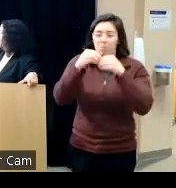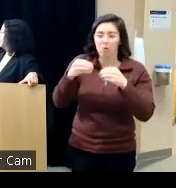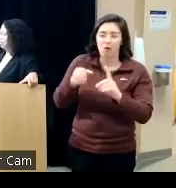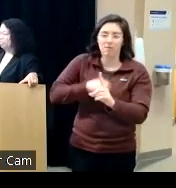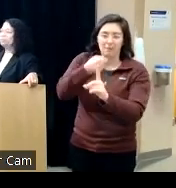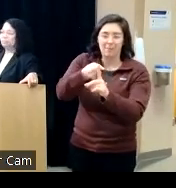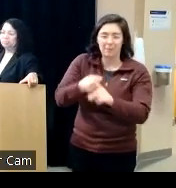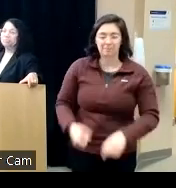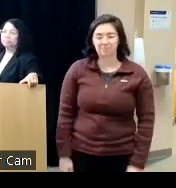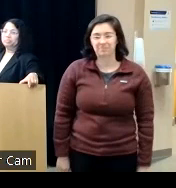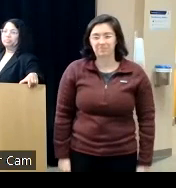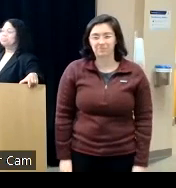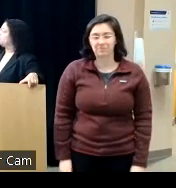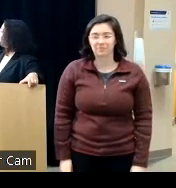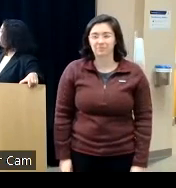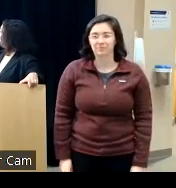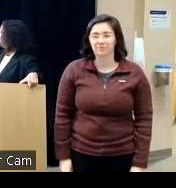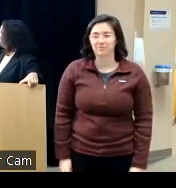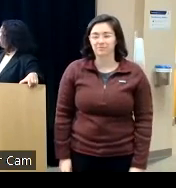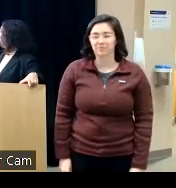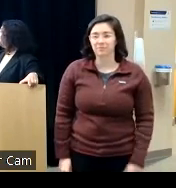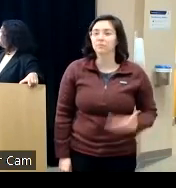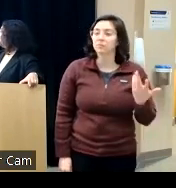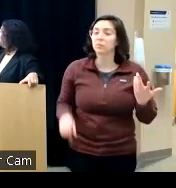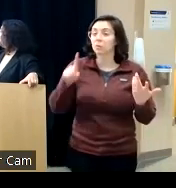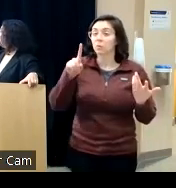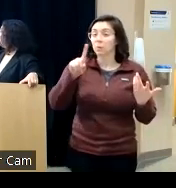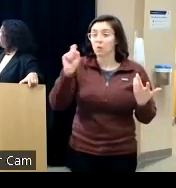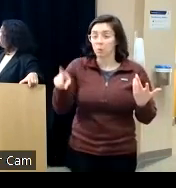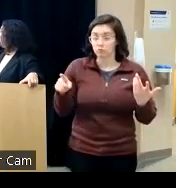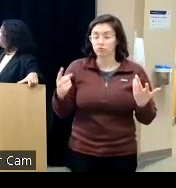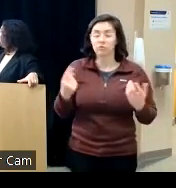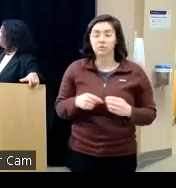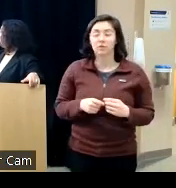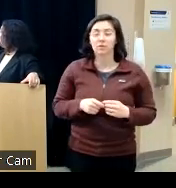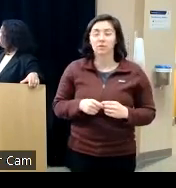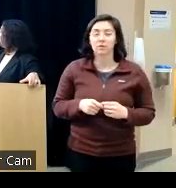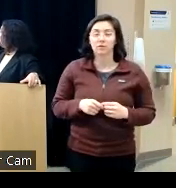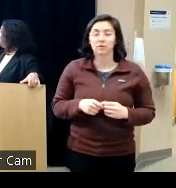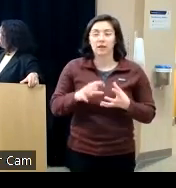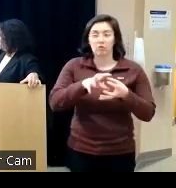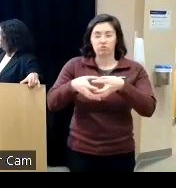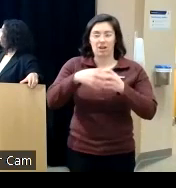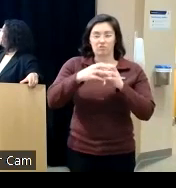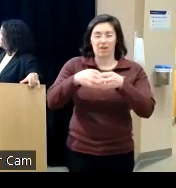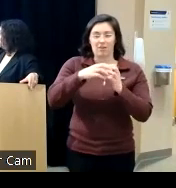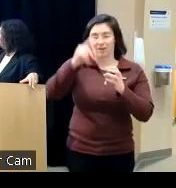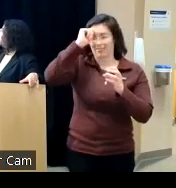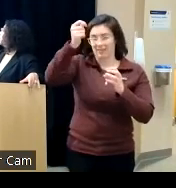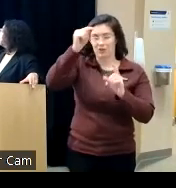in that regard one of the questions concerns um this intersectionality theory and how we